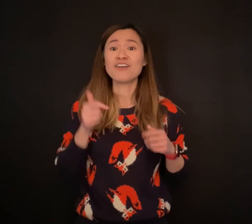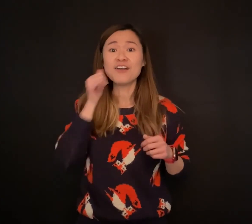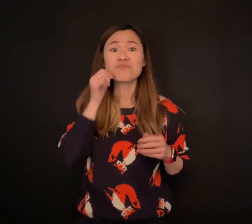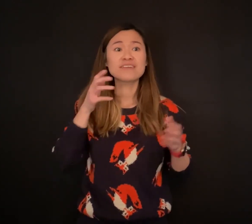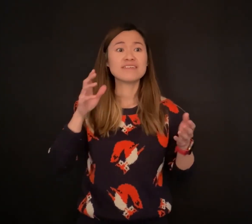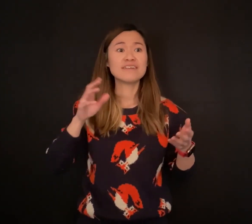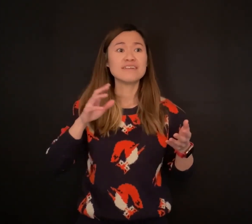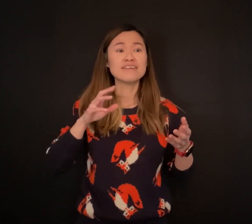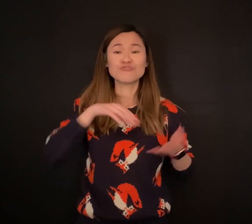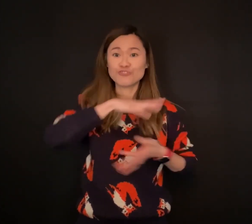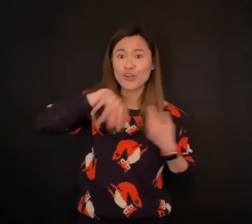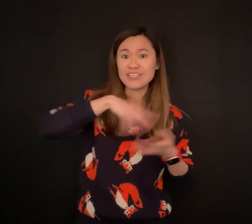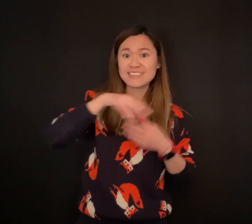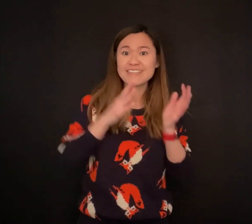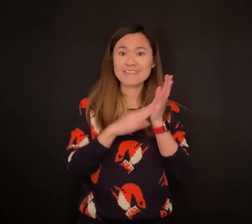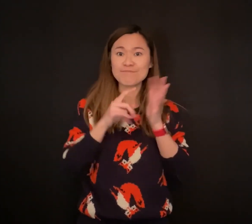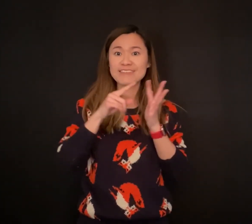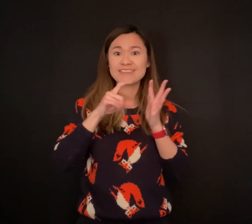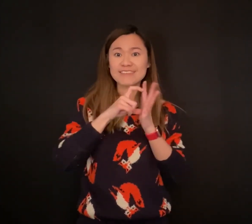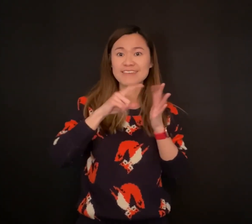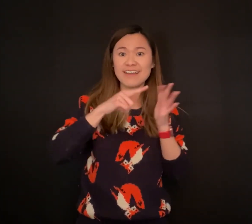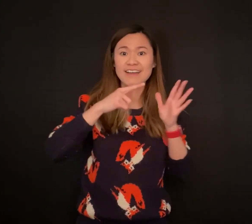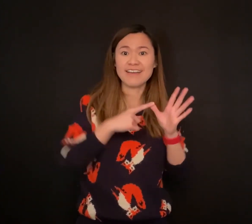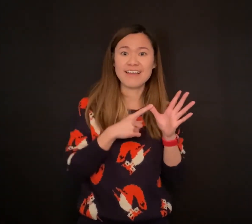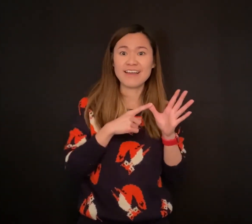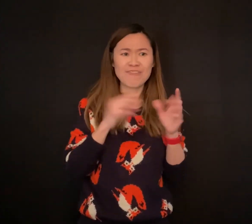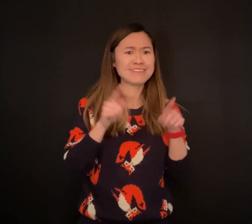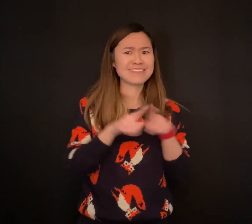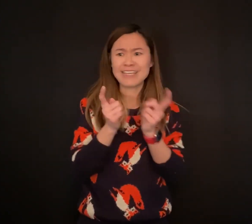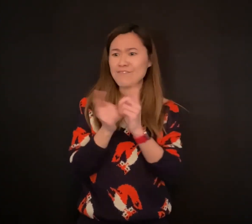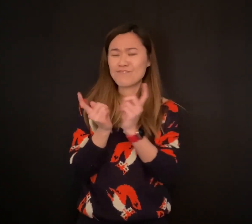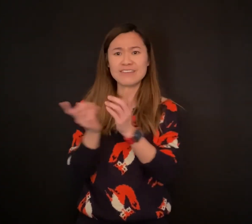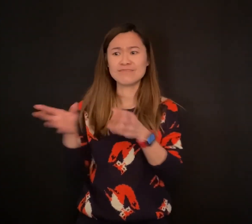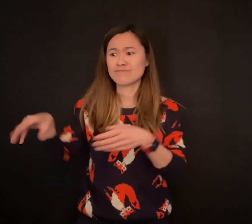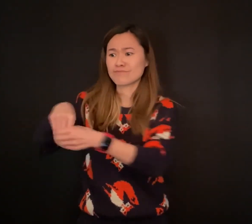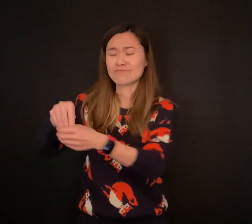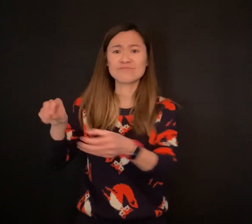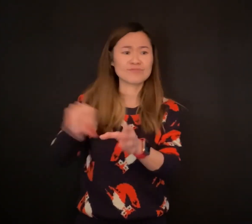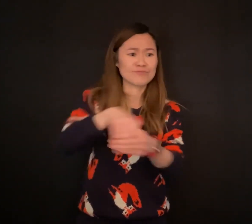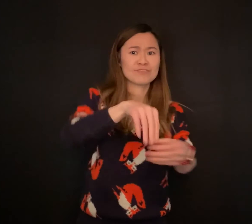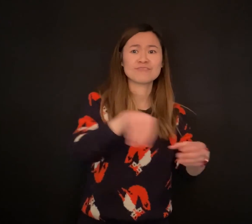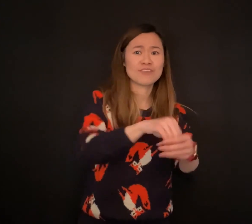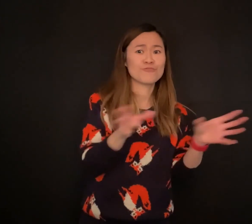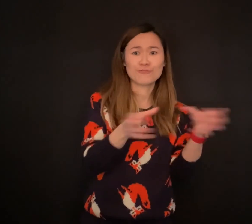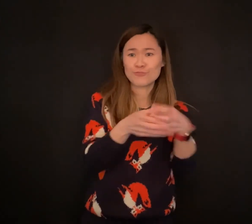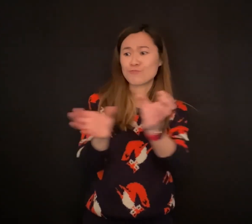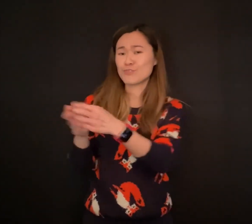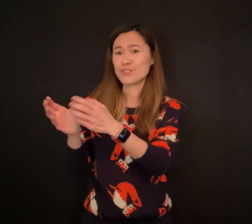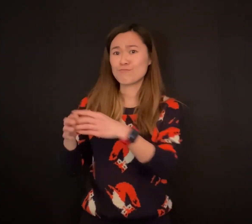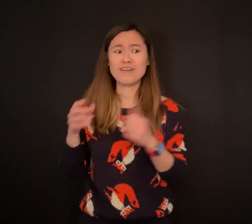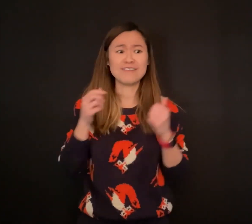Next, social media, we also have different groups you can be involved with.